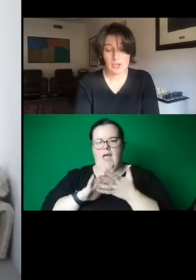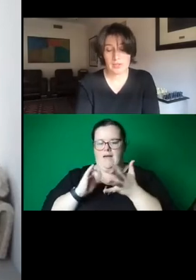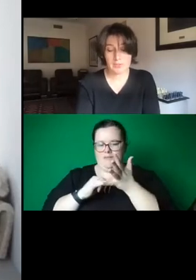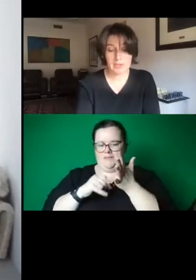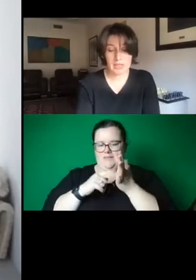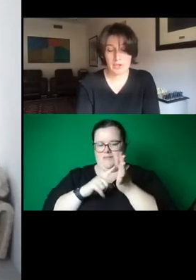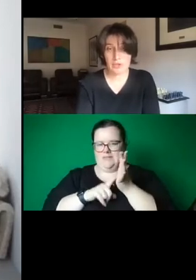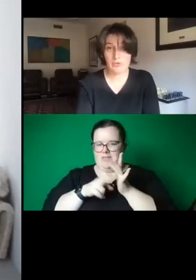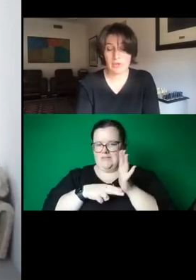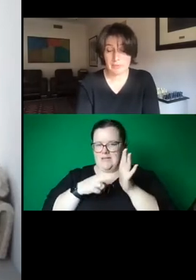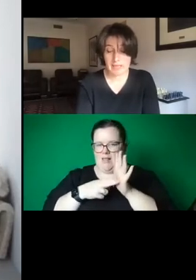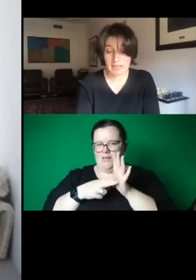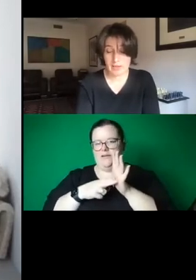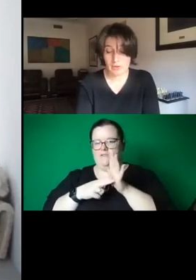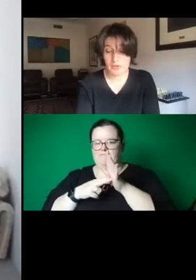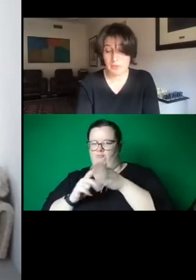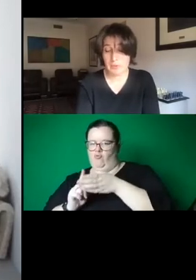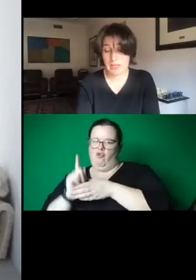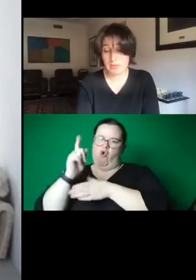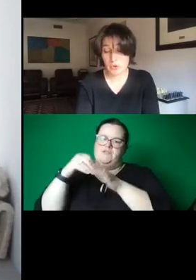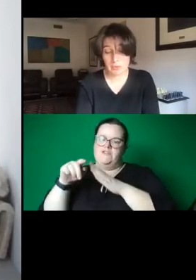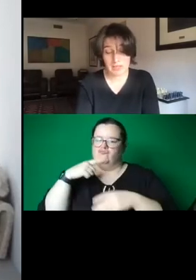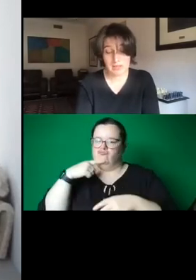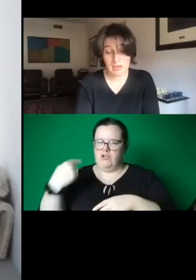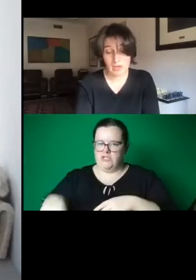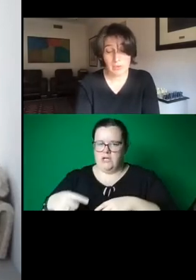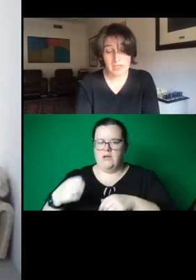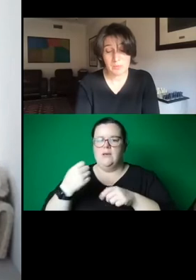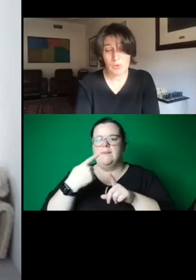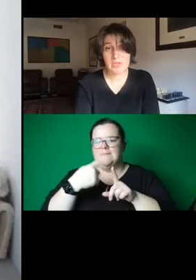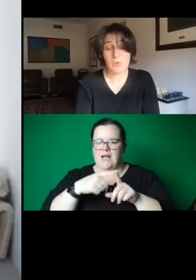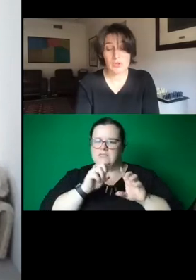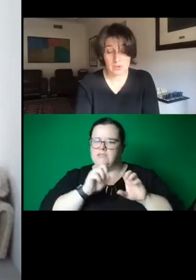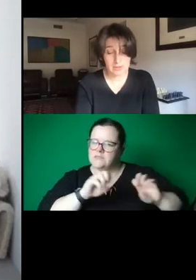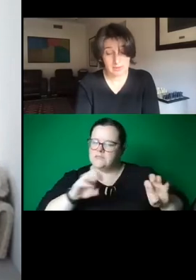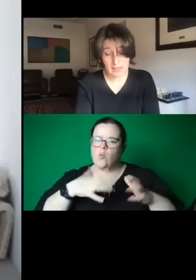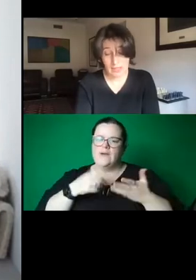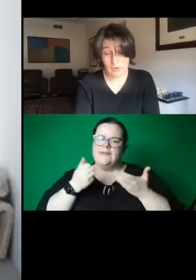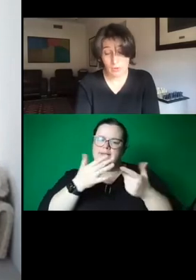the potential of the remaking of these propaganda monuments with these molds and models and also